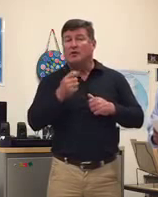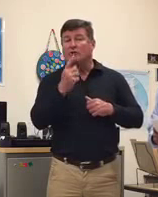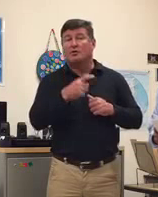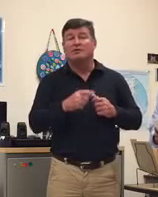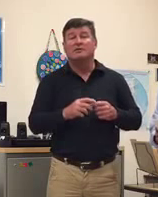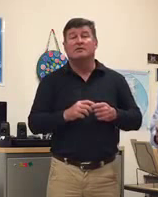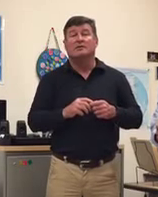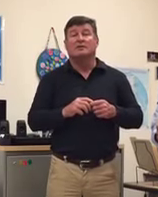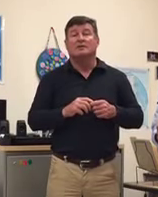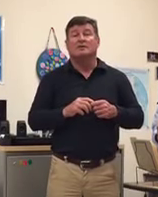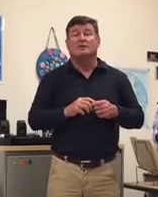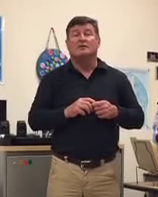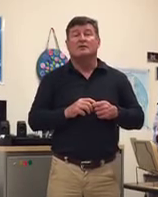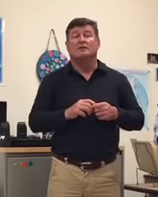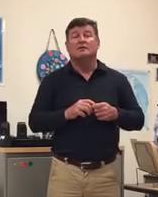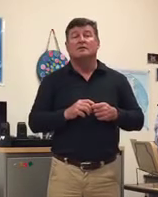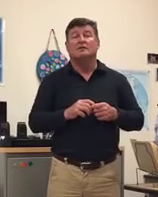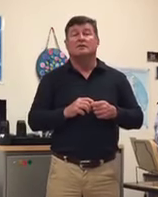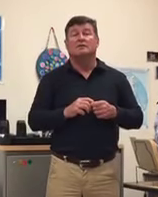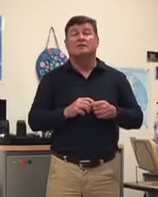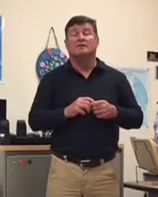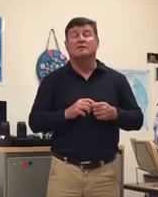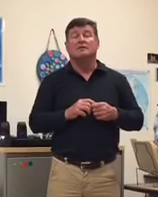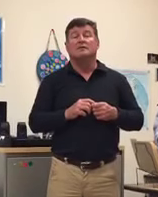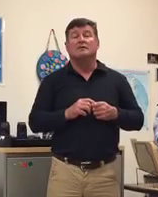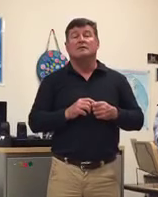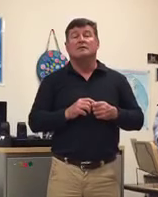We'll see if we have time for another question.